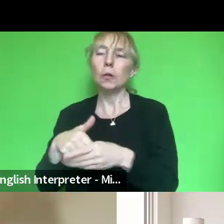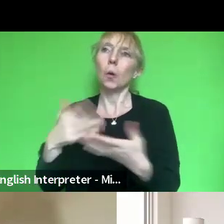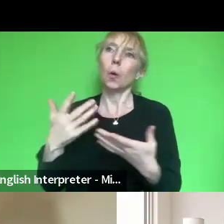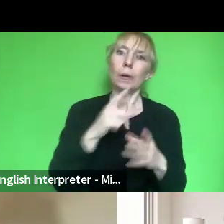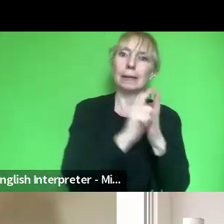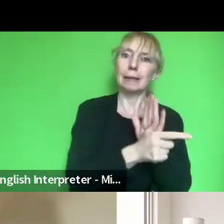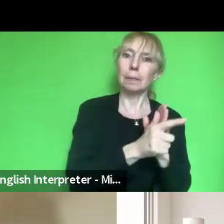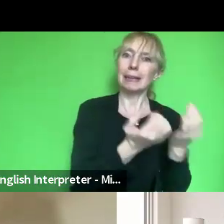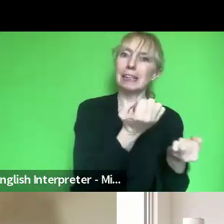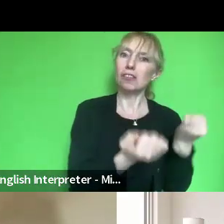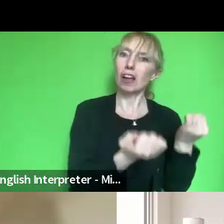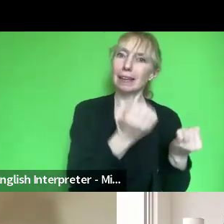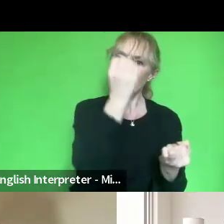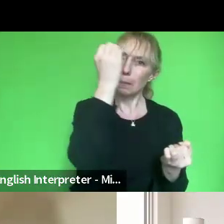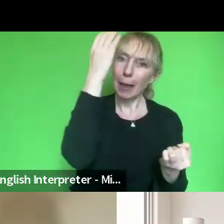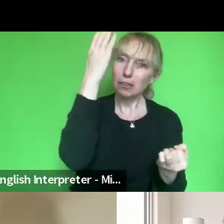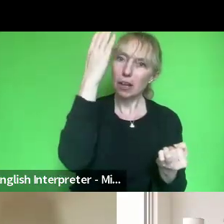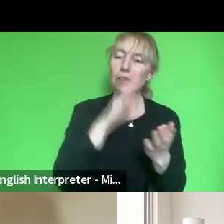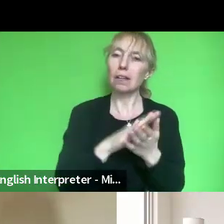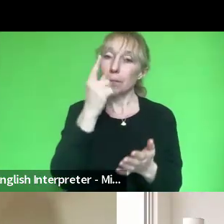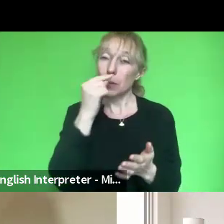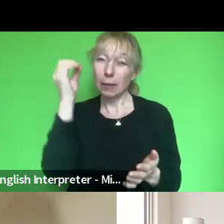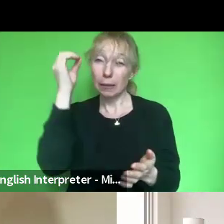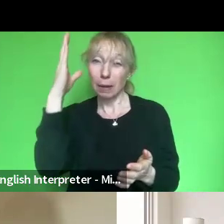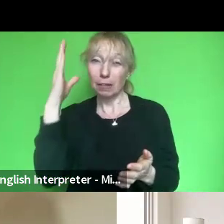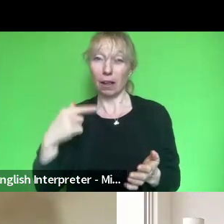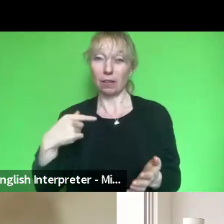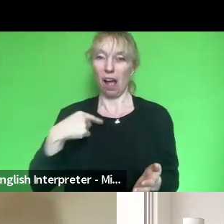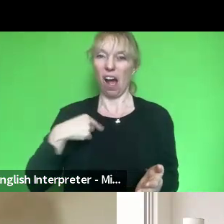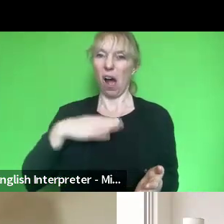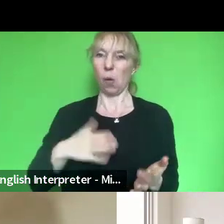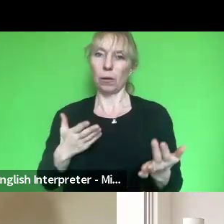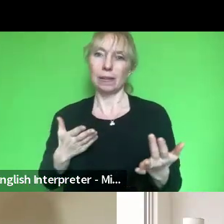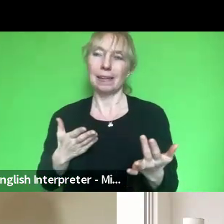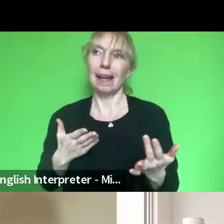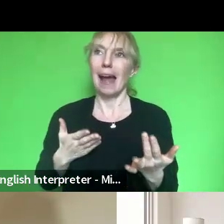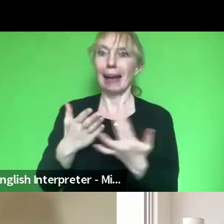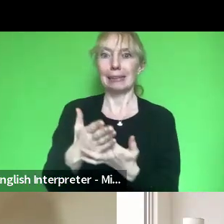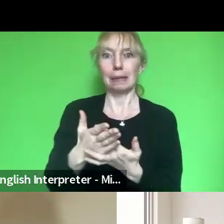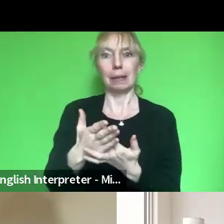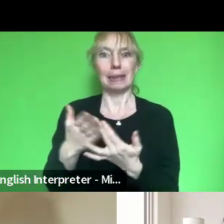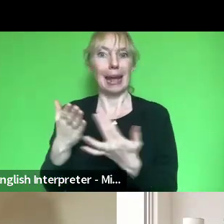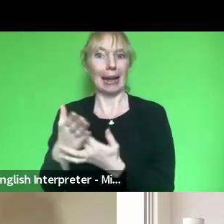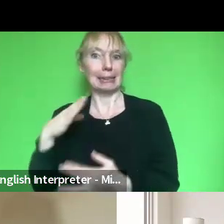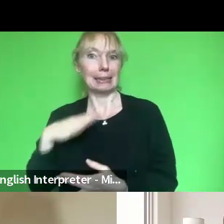You could, for example, be someone who specializes in, "You know what? I want to do accessibility and access needs." You could be someone who specializes in,